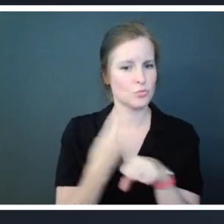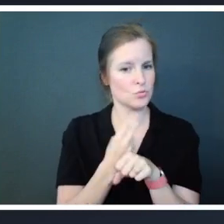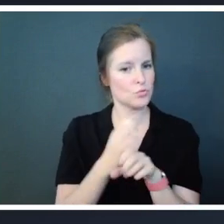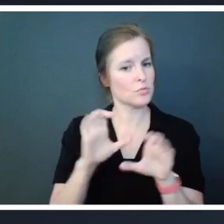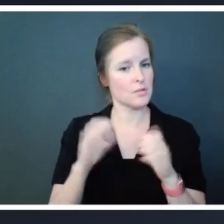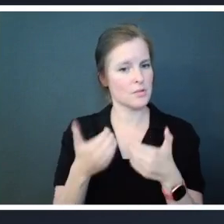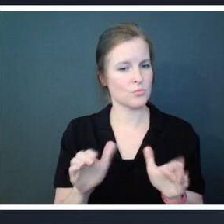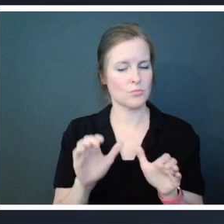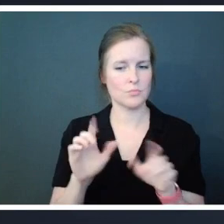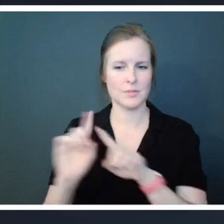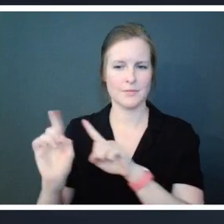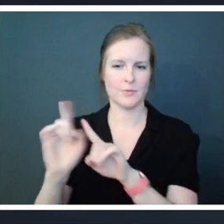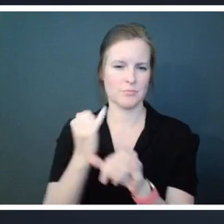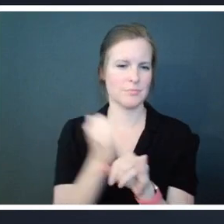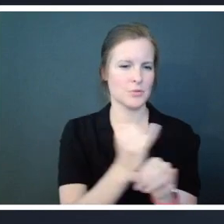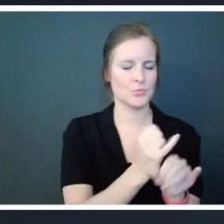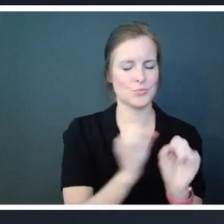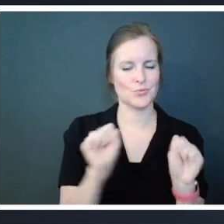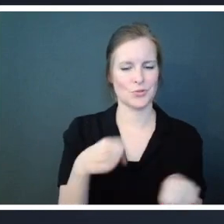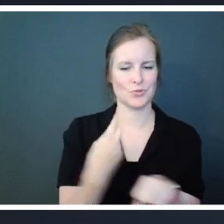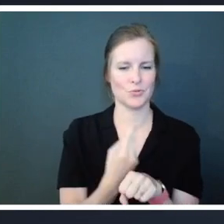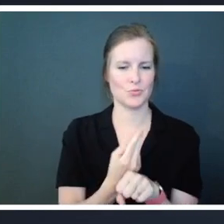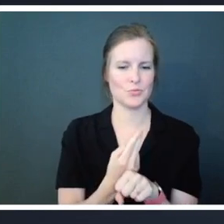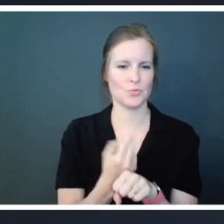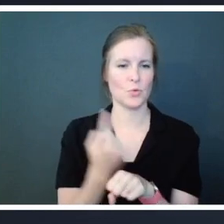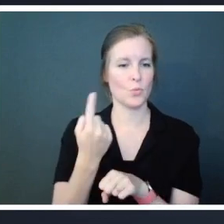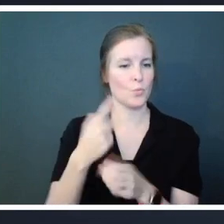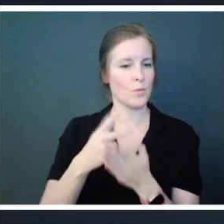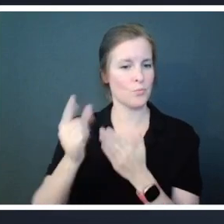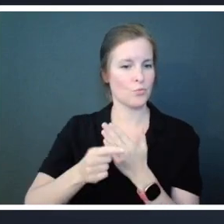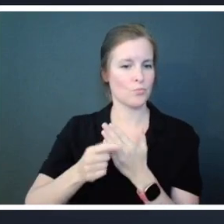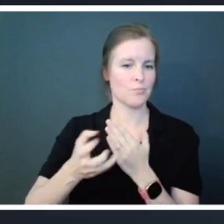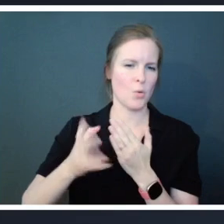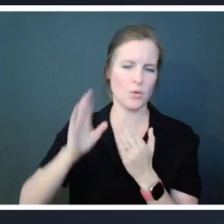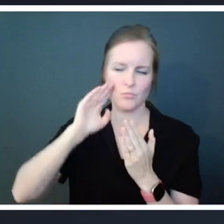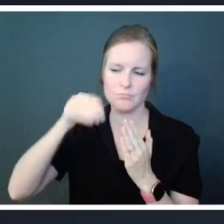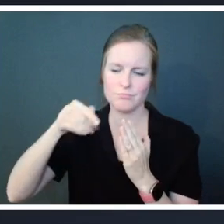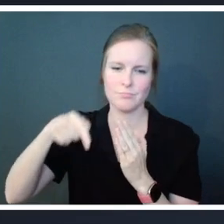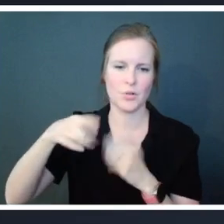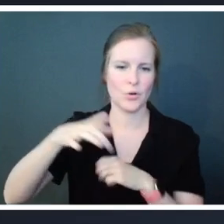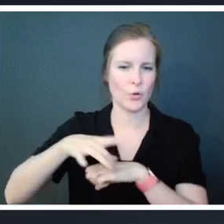The first program I want to highlight was the Earth Day Family Festival that was held in